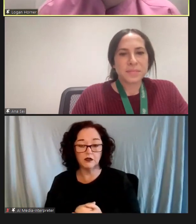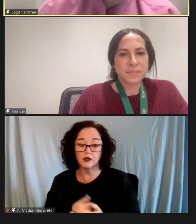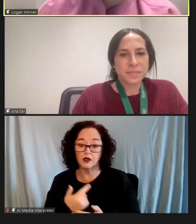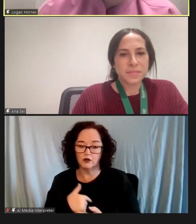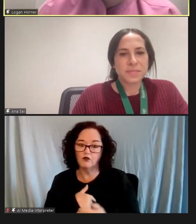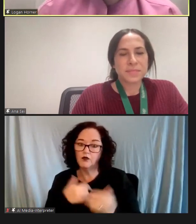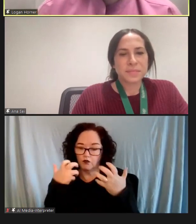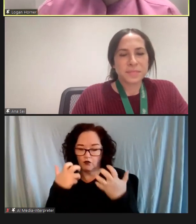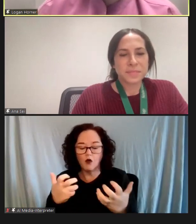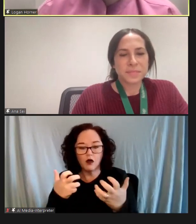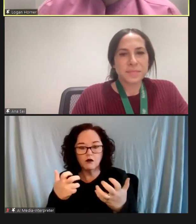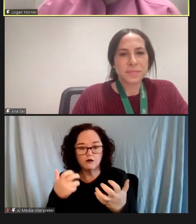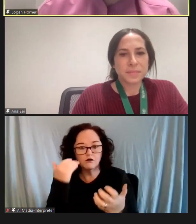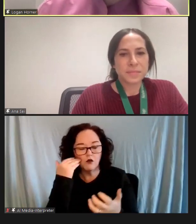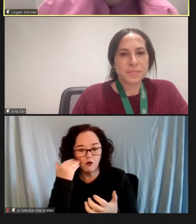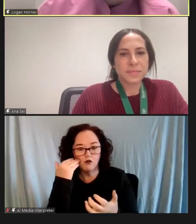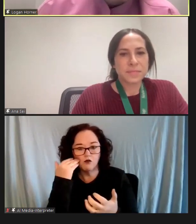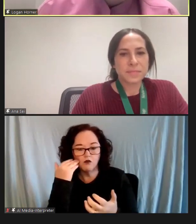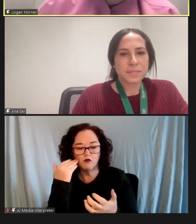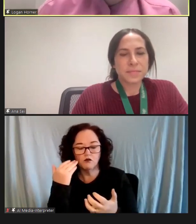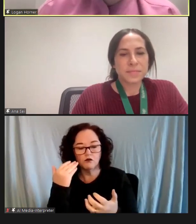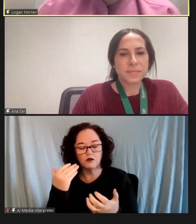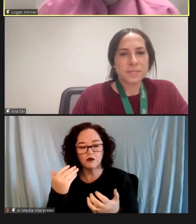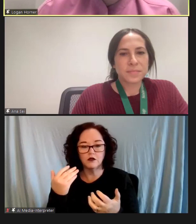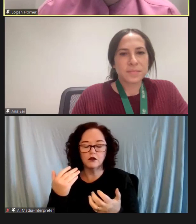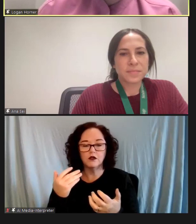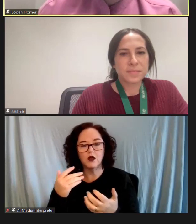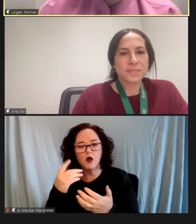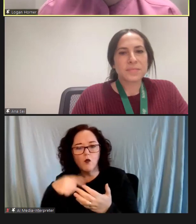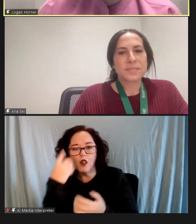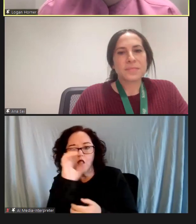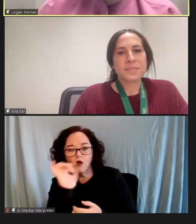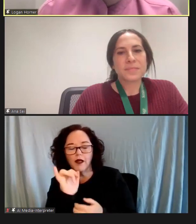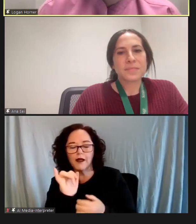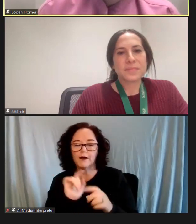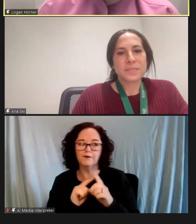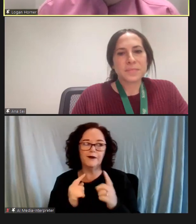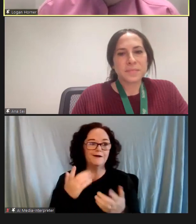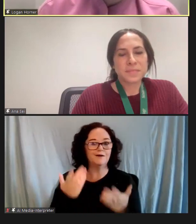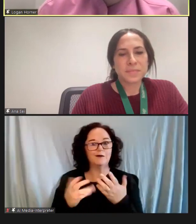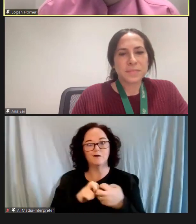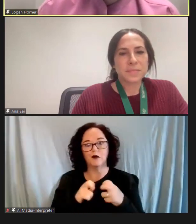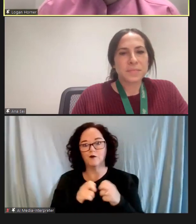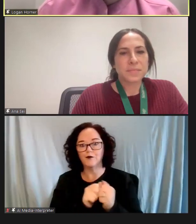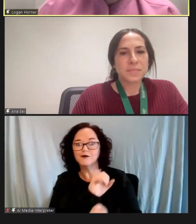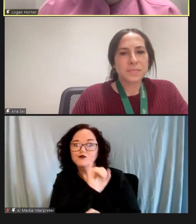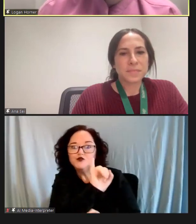here but because of insurance or because